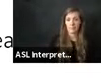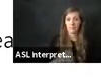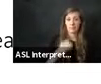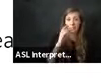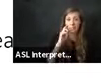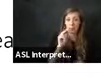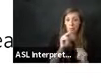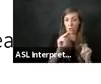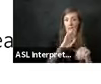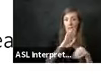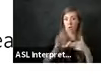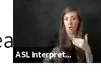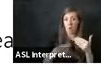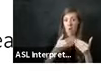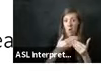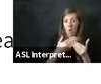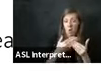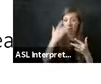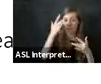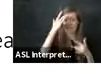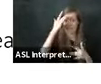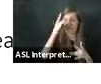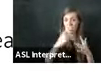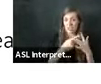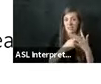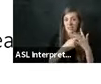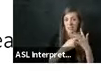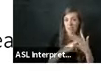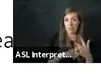that have occurred since the start of the school year and compare